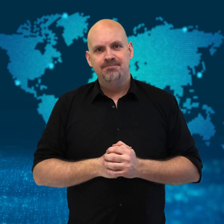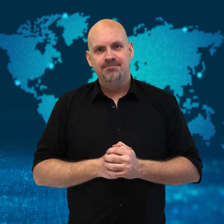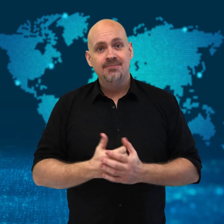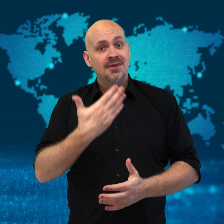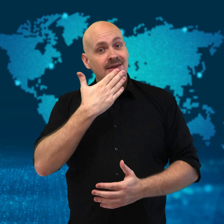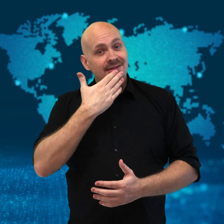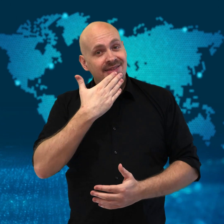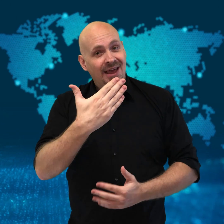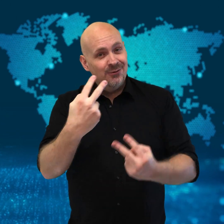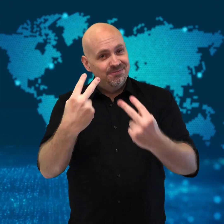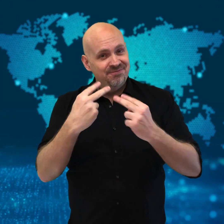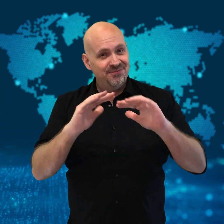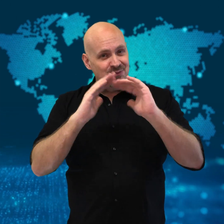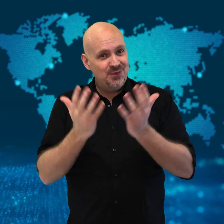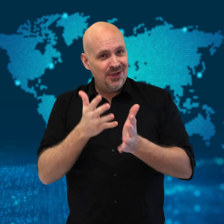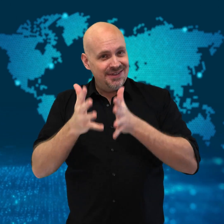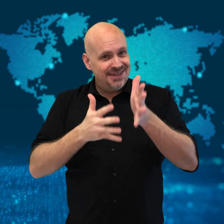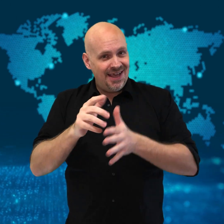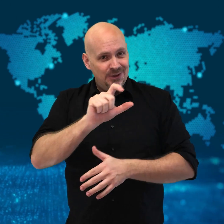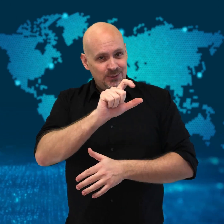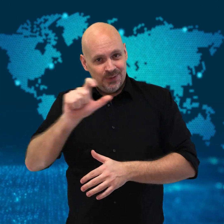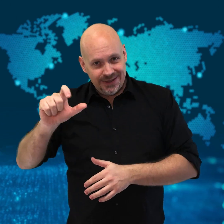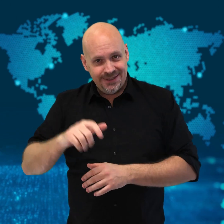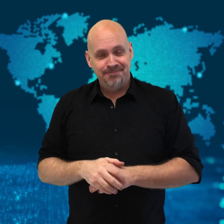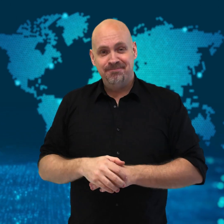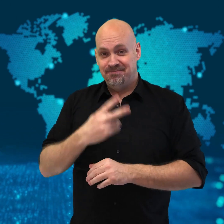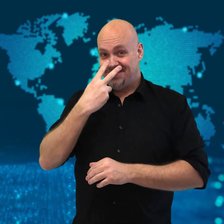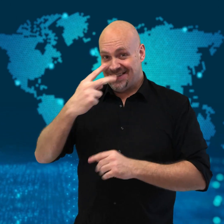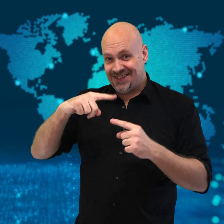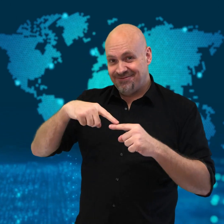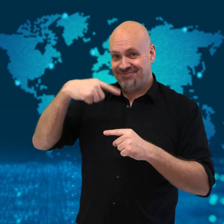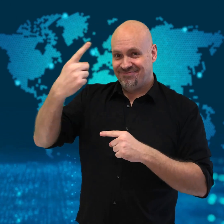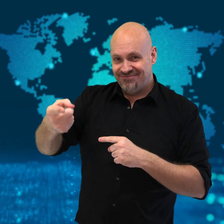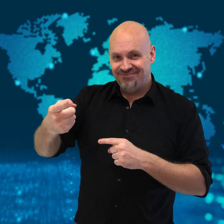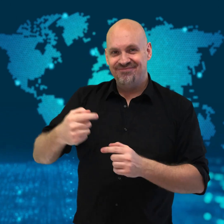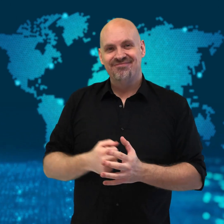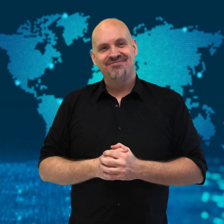Thank you for watching WorldSign Week and see you next time!